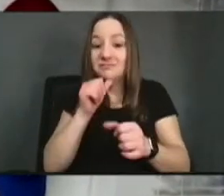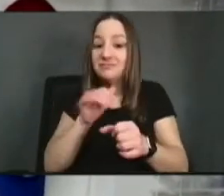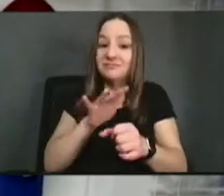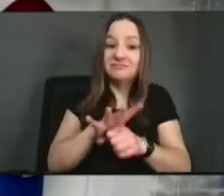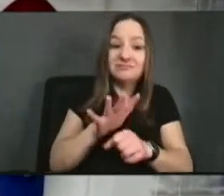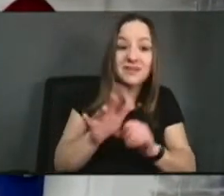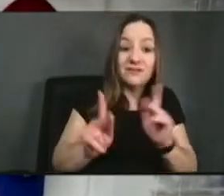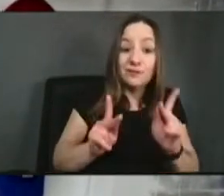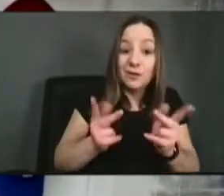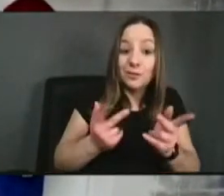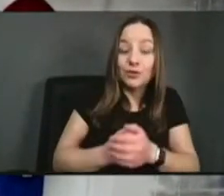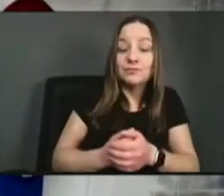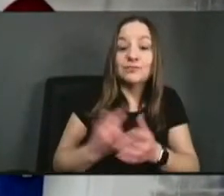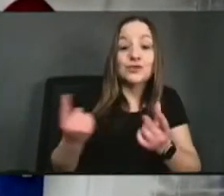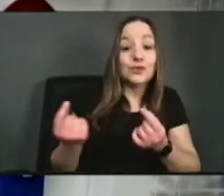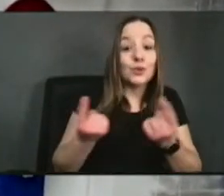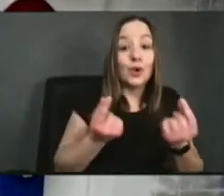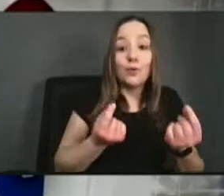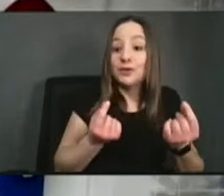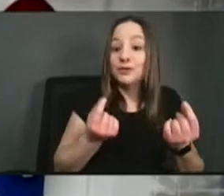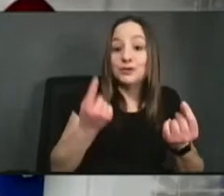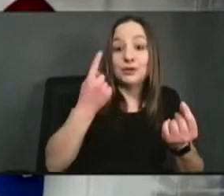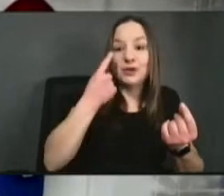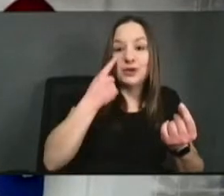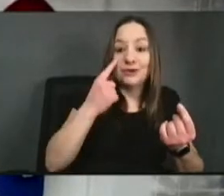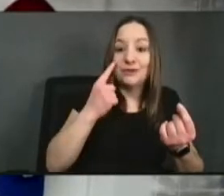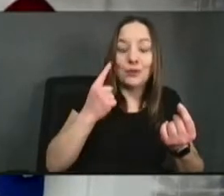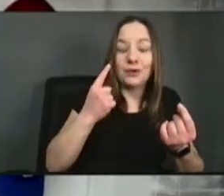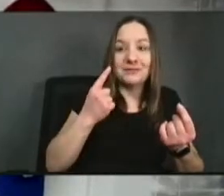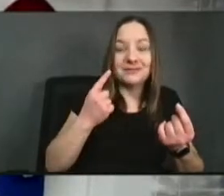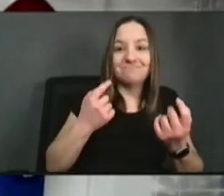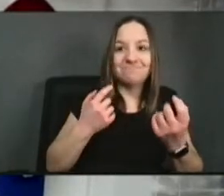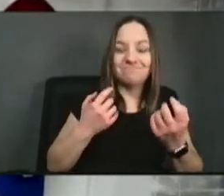Outage in shortage, So what we